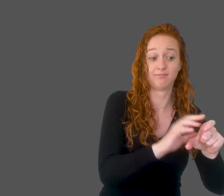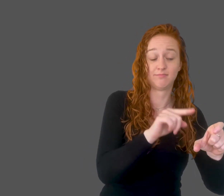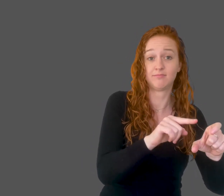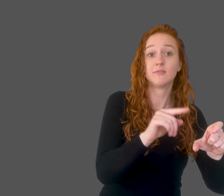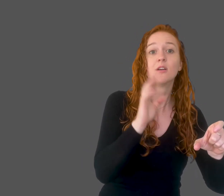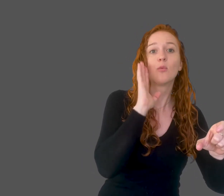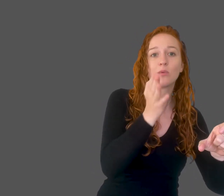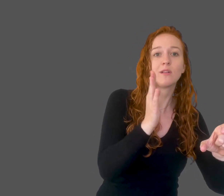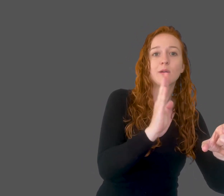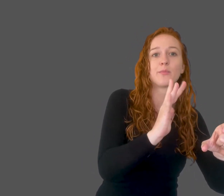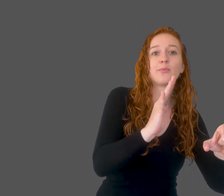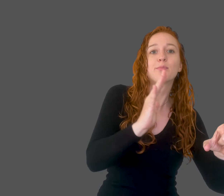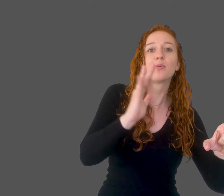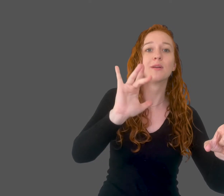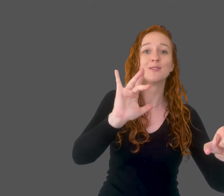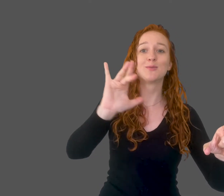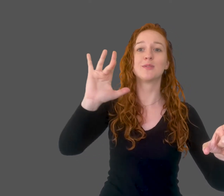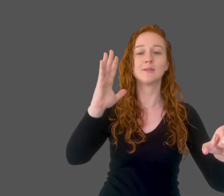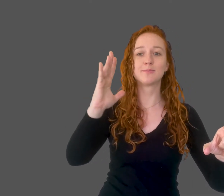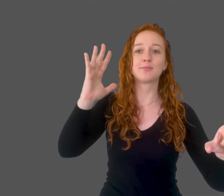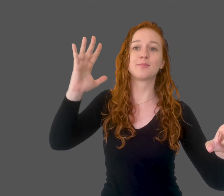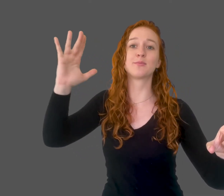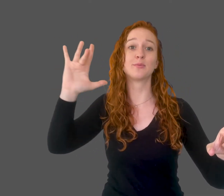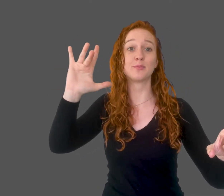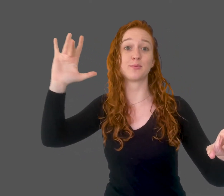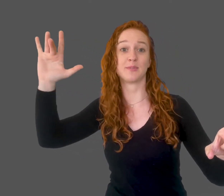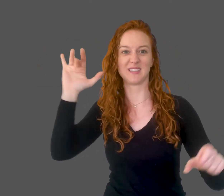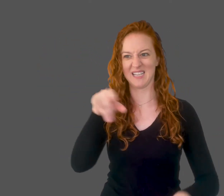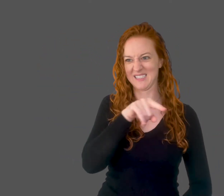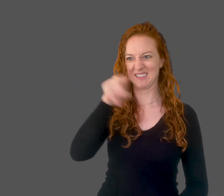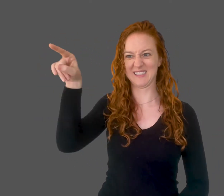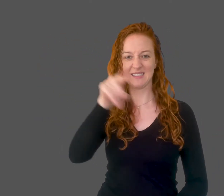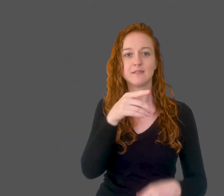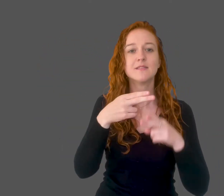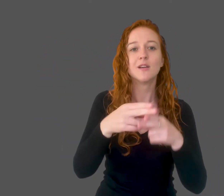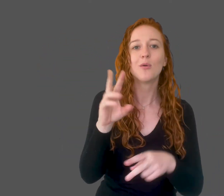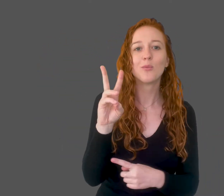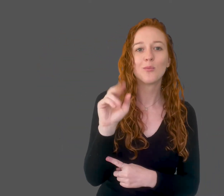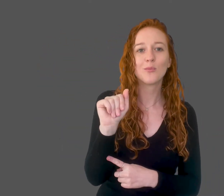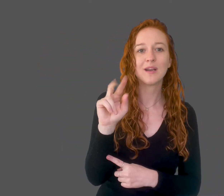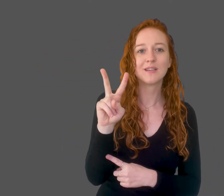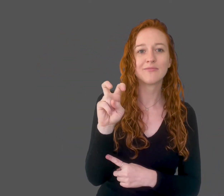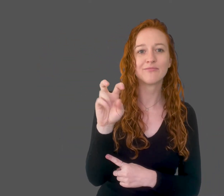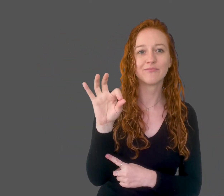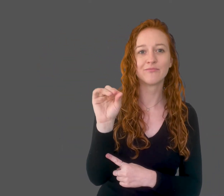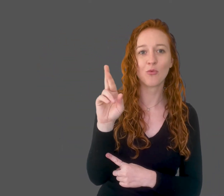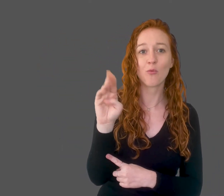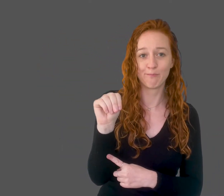producing a waveform.